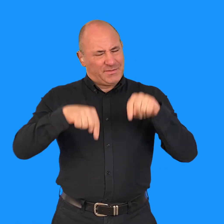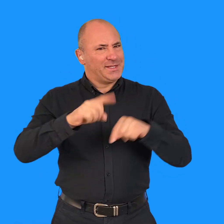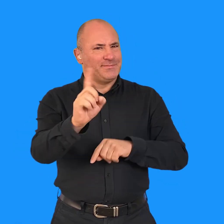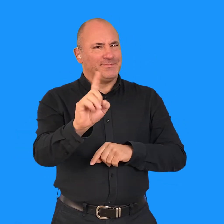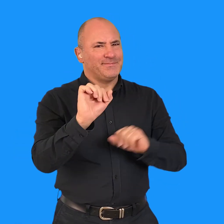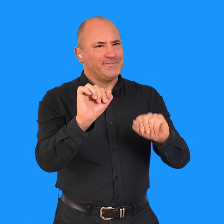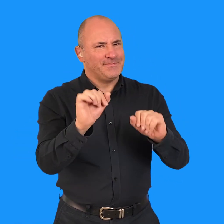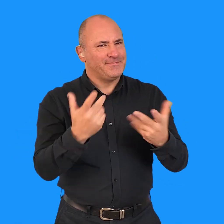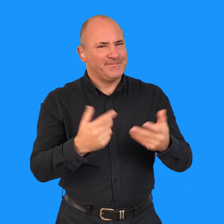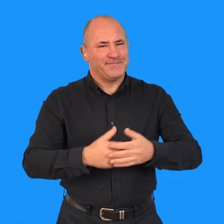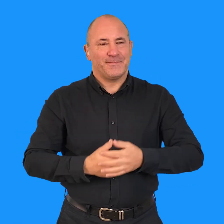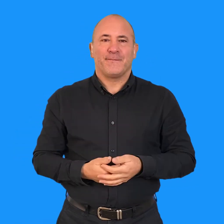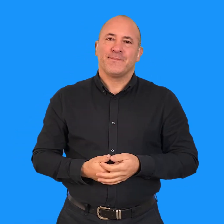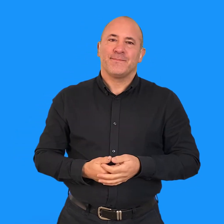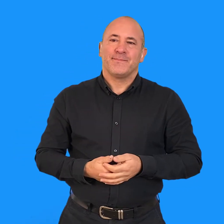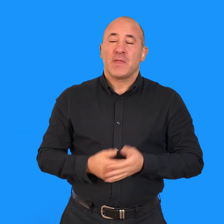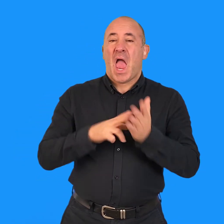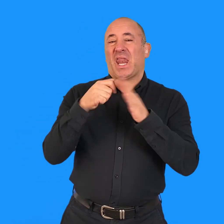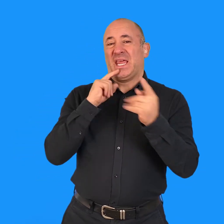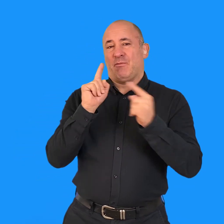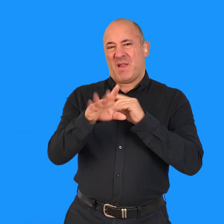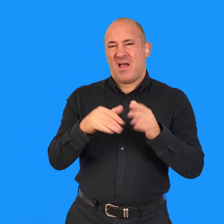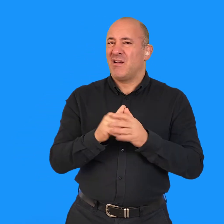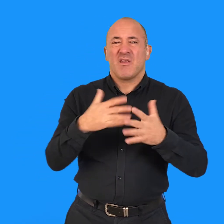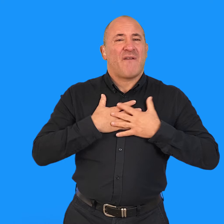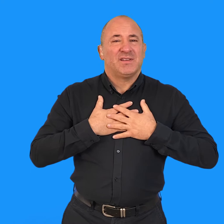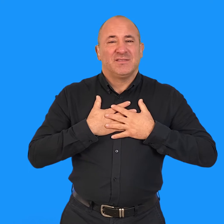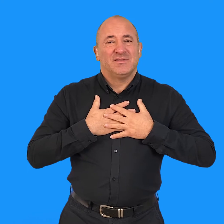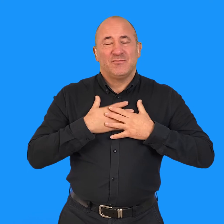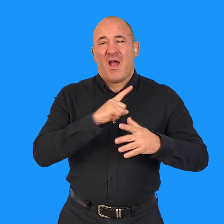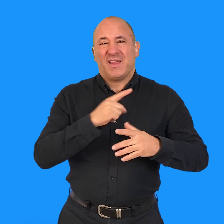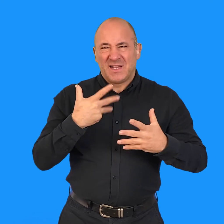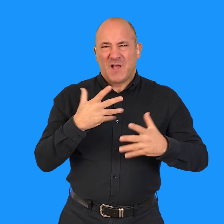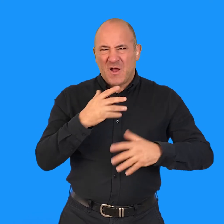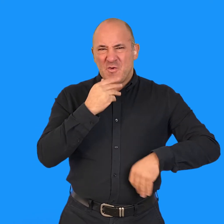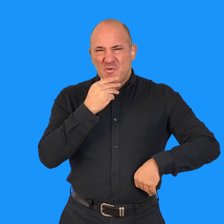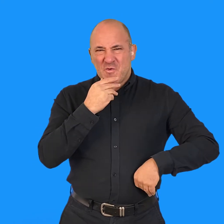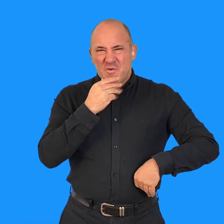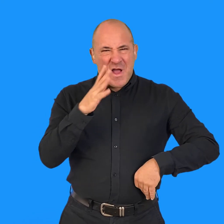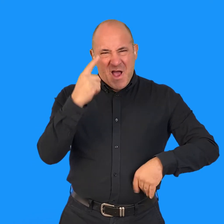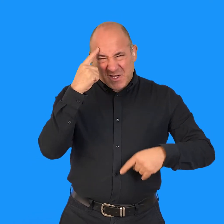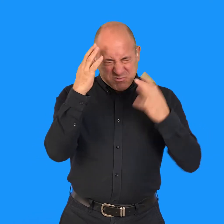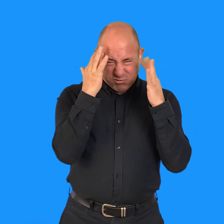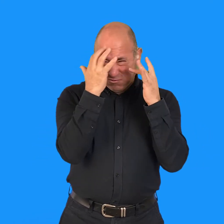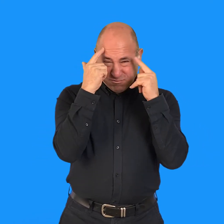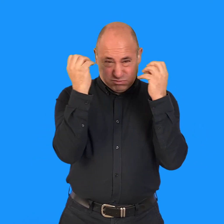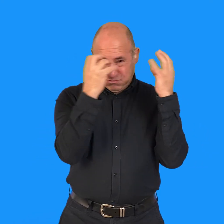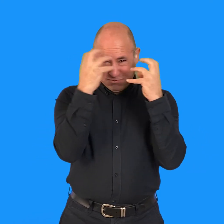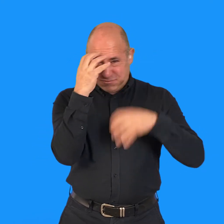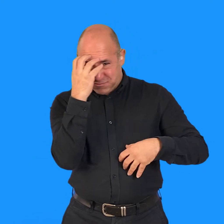I mean, what's your approach to this? I love it 'cause I'm like,